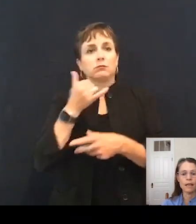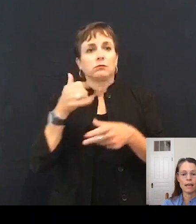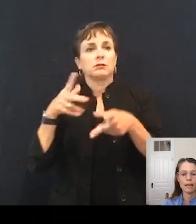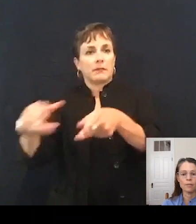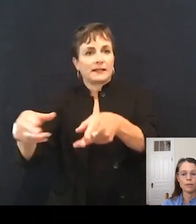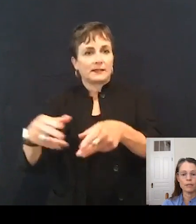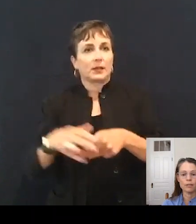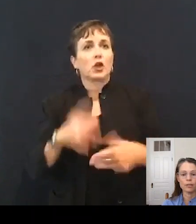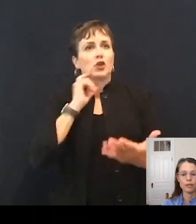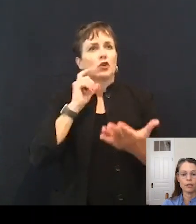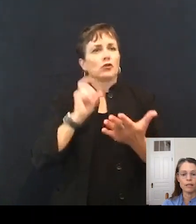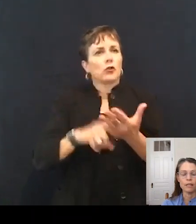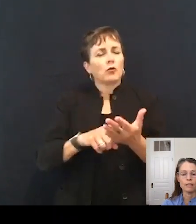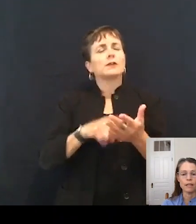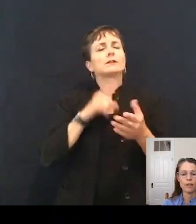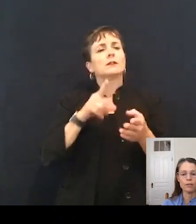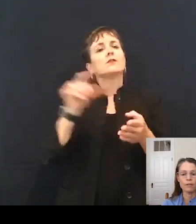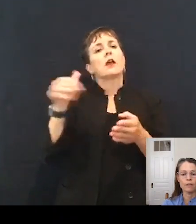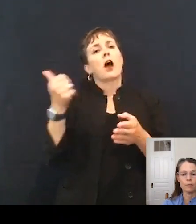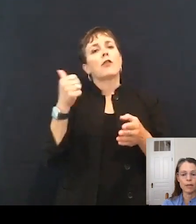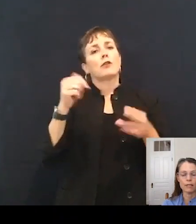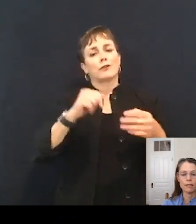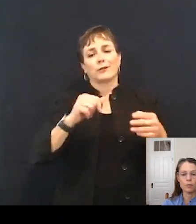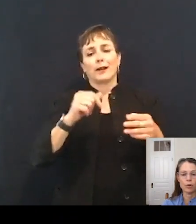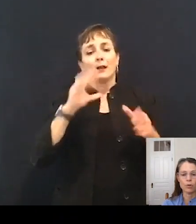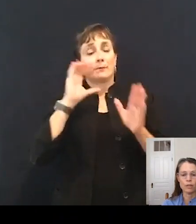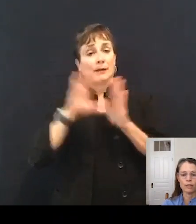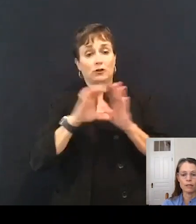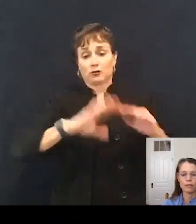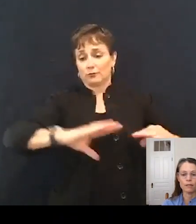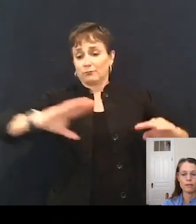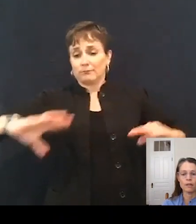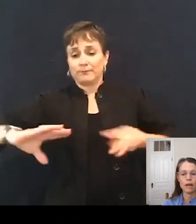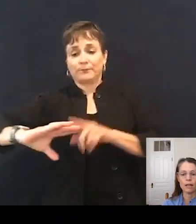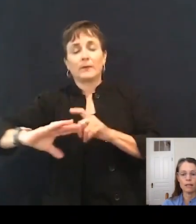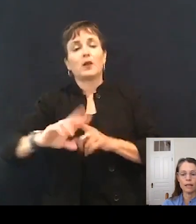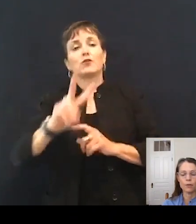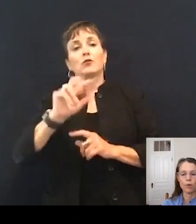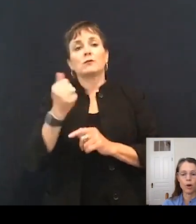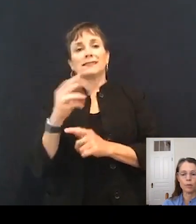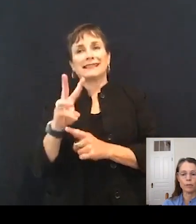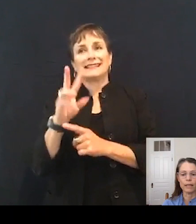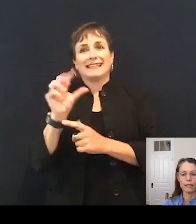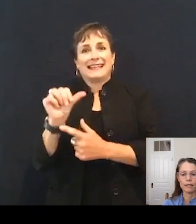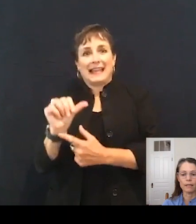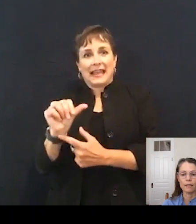position tells the splicing proteins to cut at the wrong place.